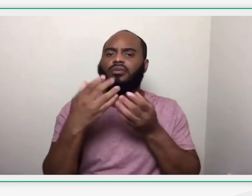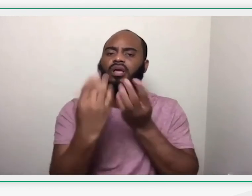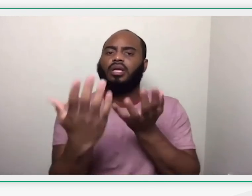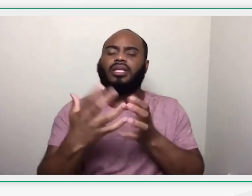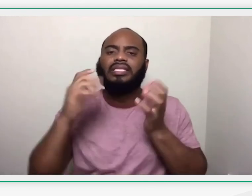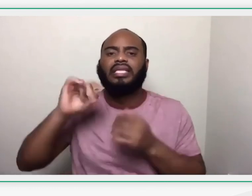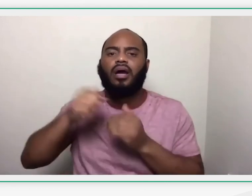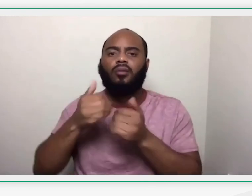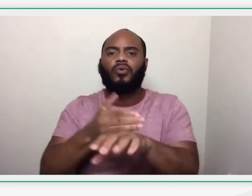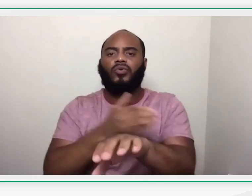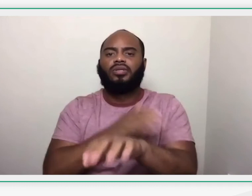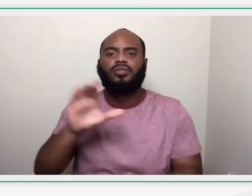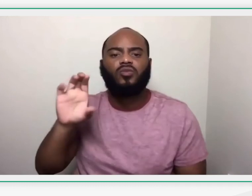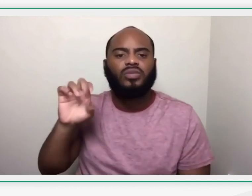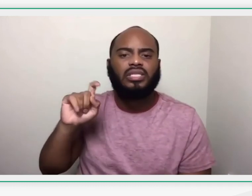who provides tips on how to improve your credit score.